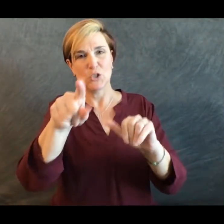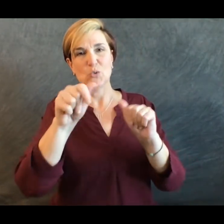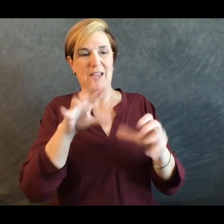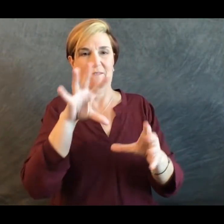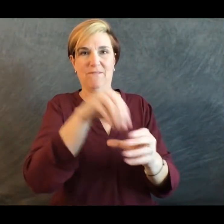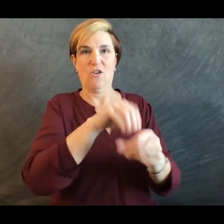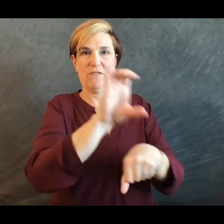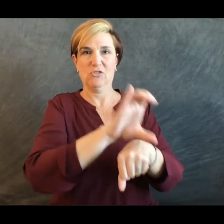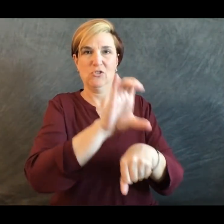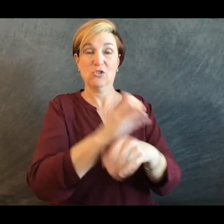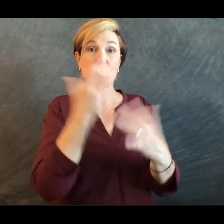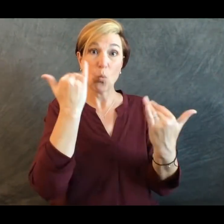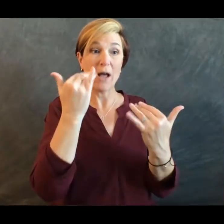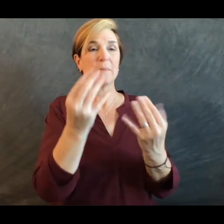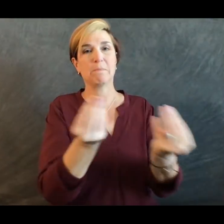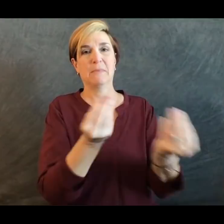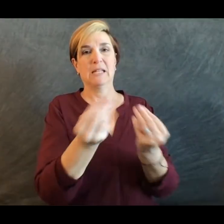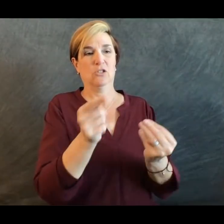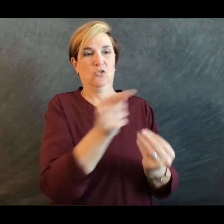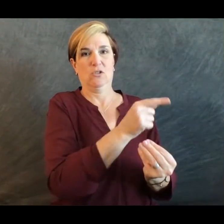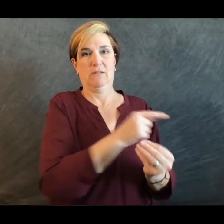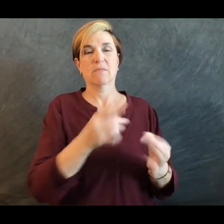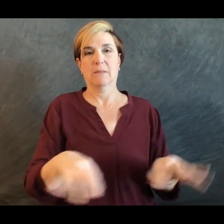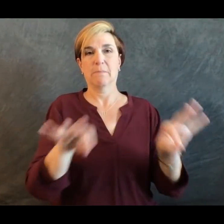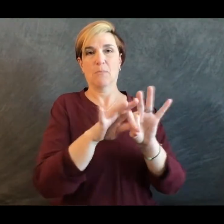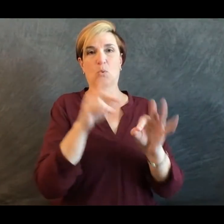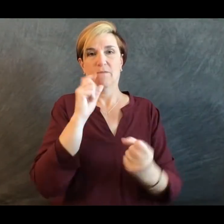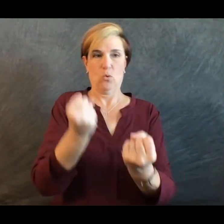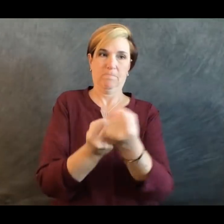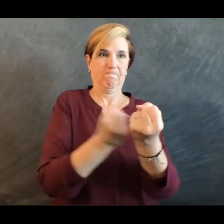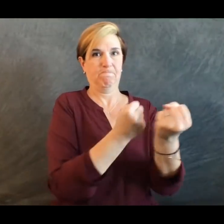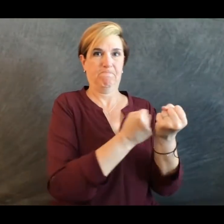forward and we encourage you we encourage you to continue to support